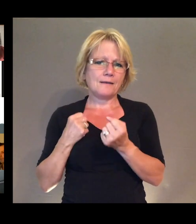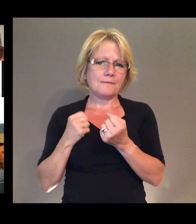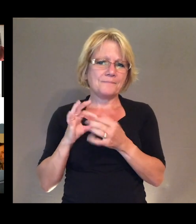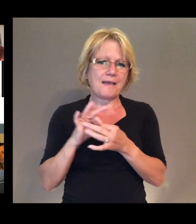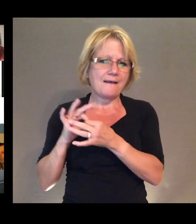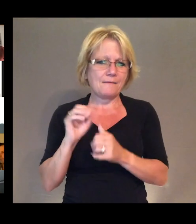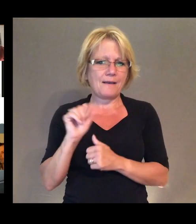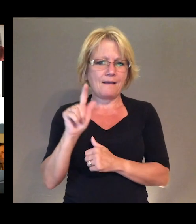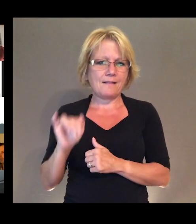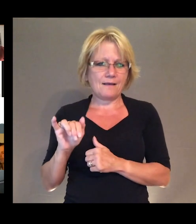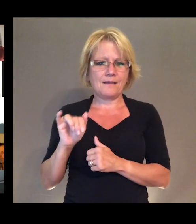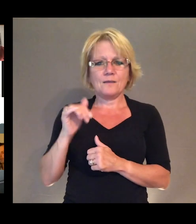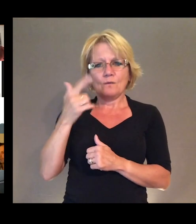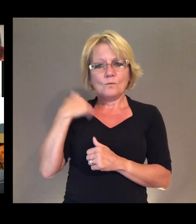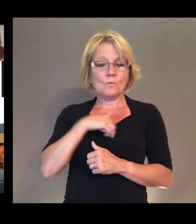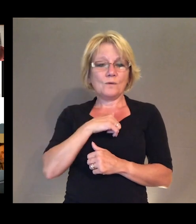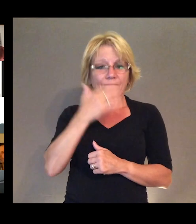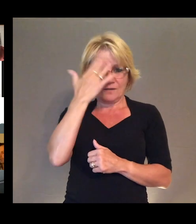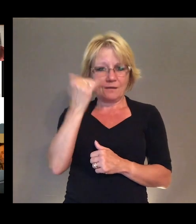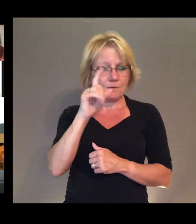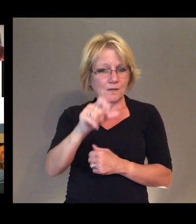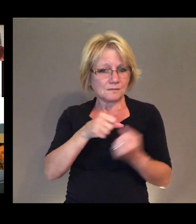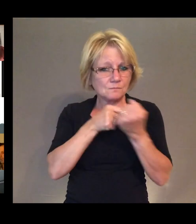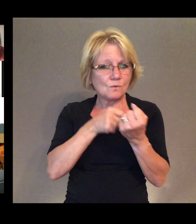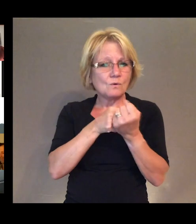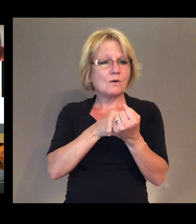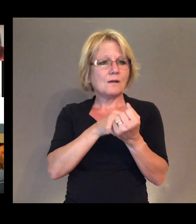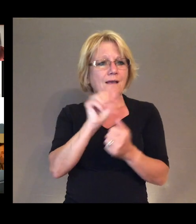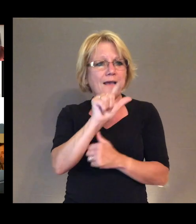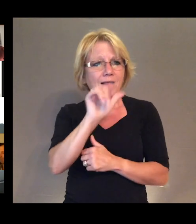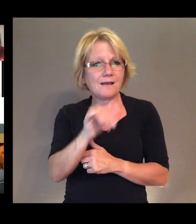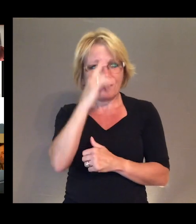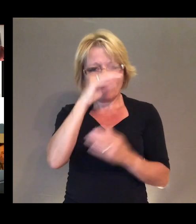and we all need to support students and support one another. But I got through my program,